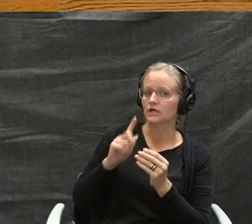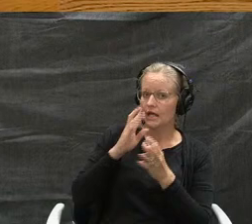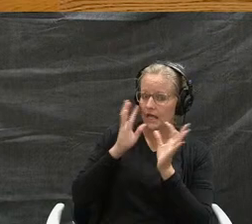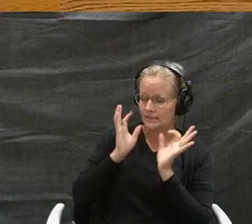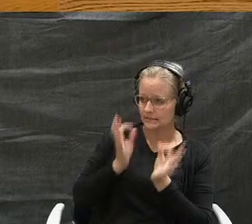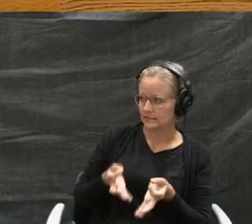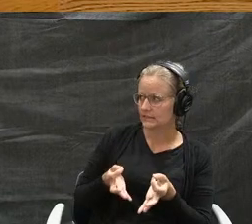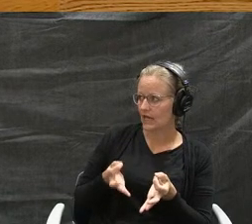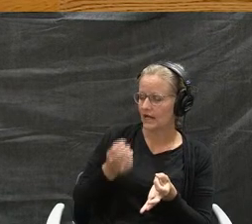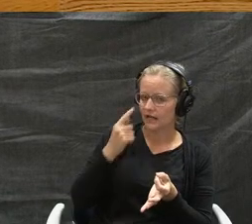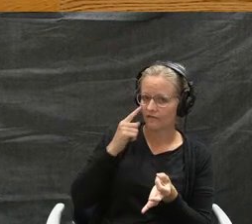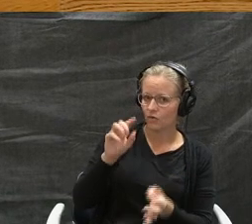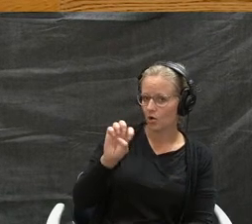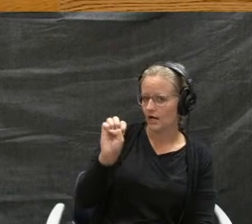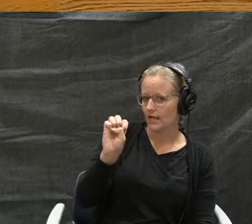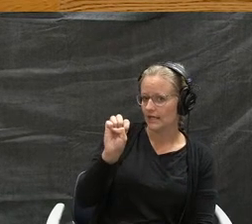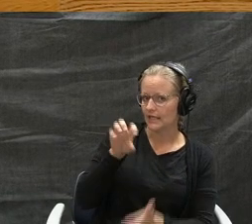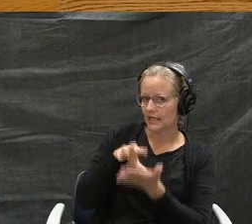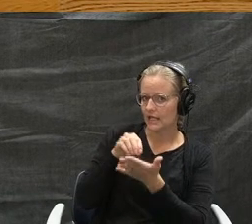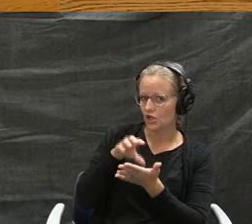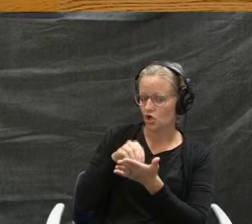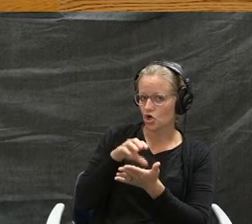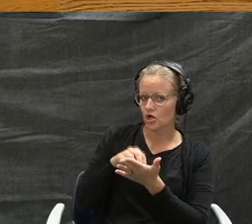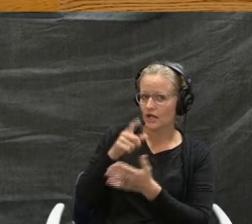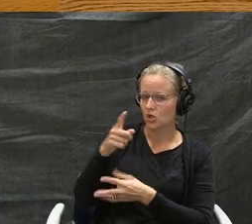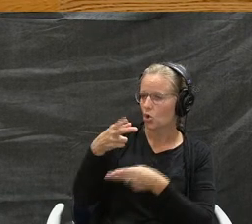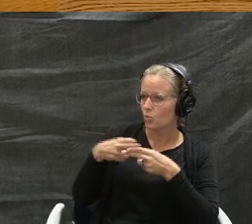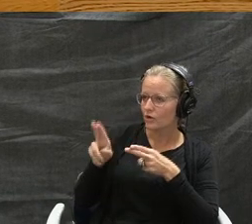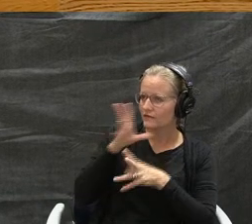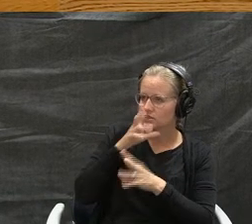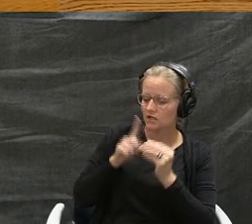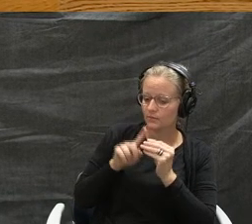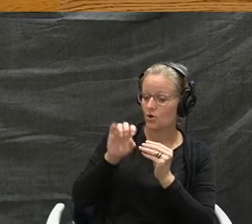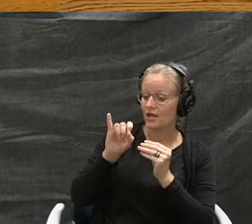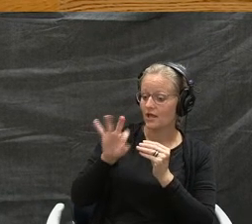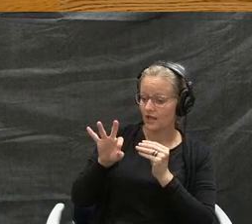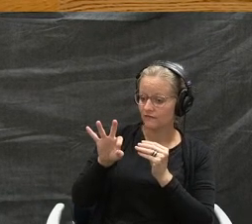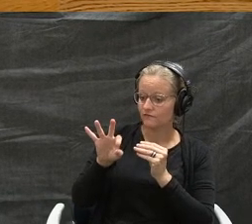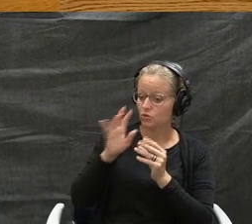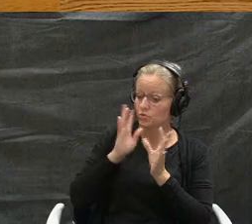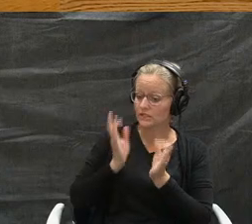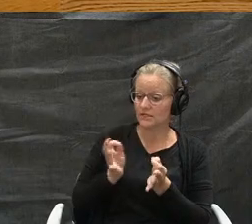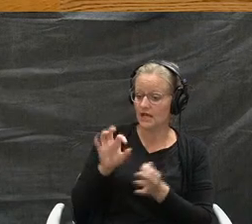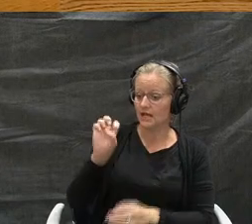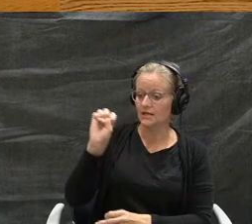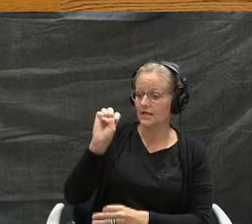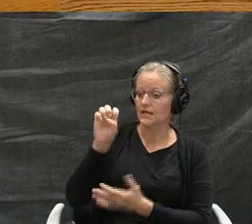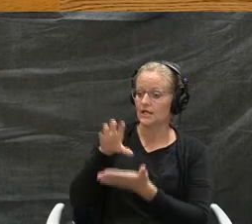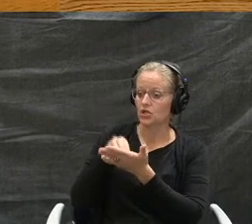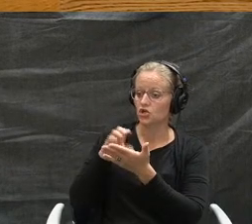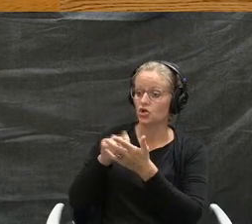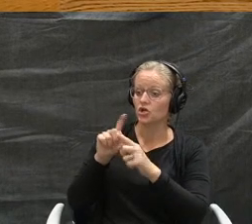If you do the E learning and you want to come to the school plan